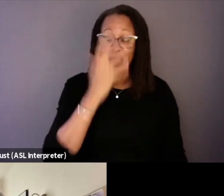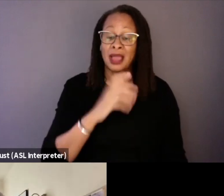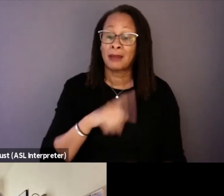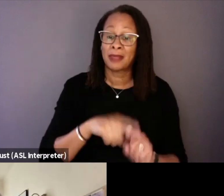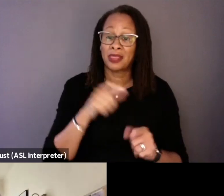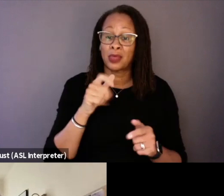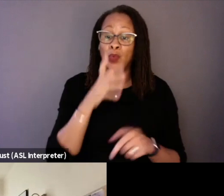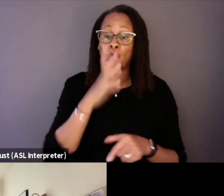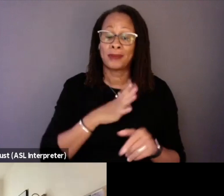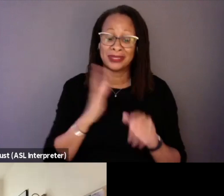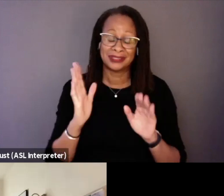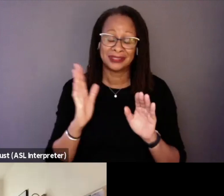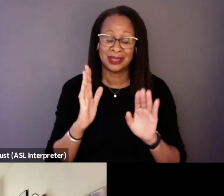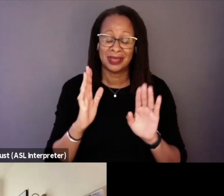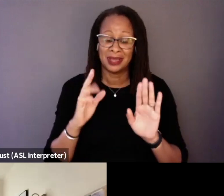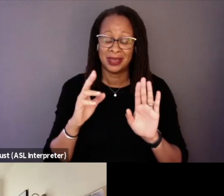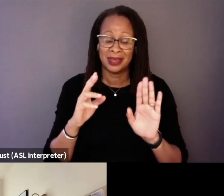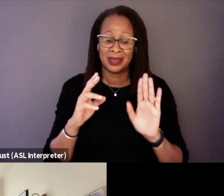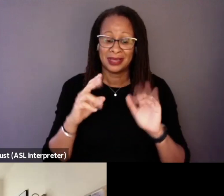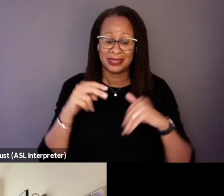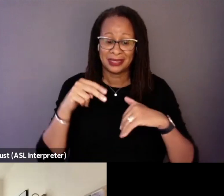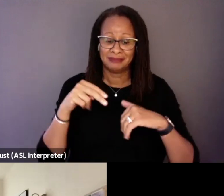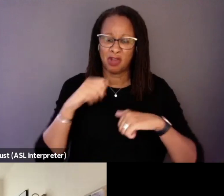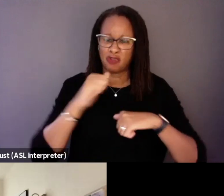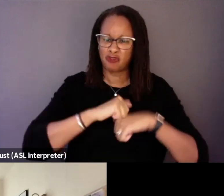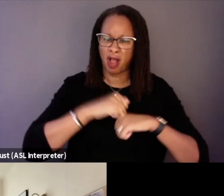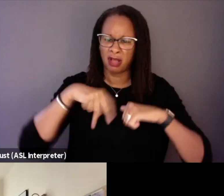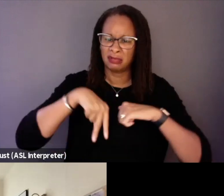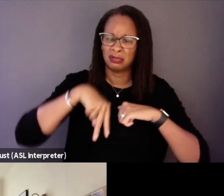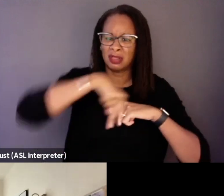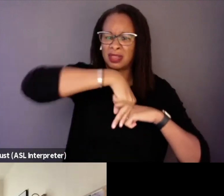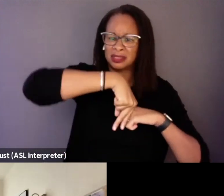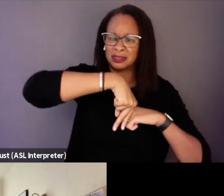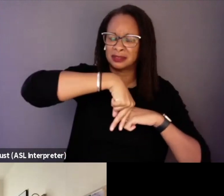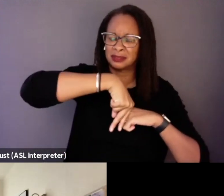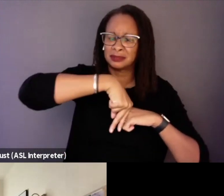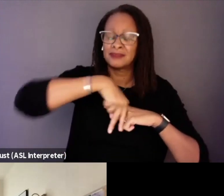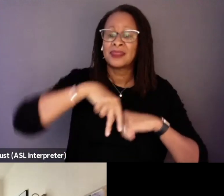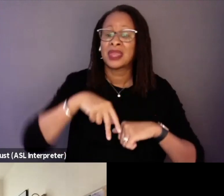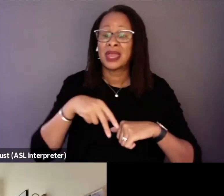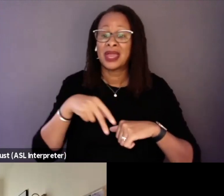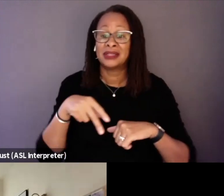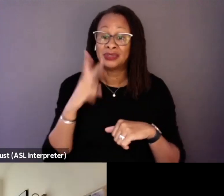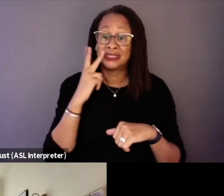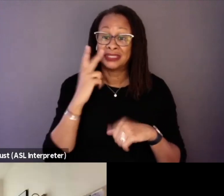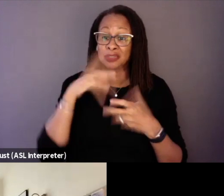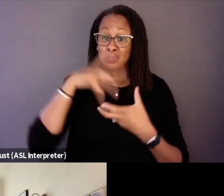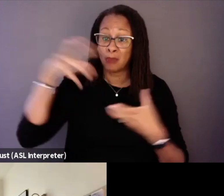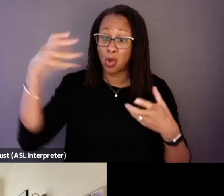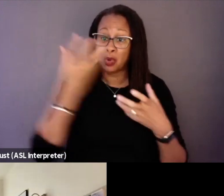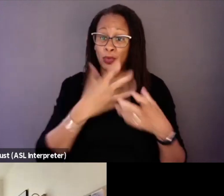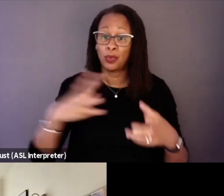behind her against a far away thing. There's another one where you do slow motion.